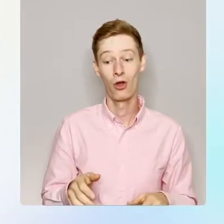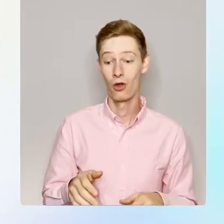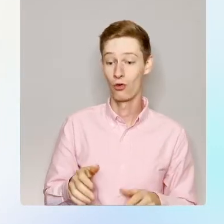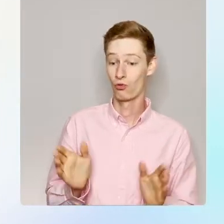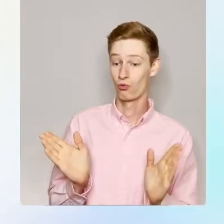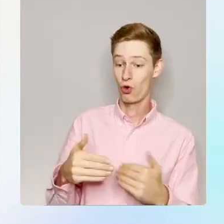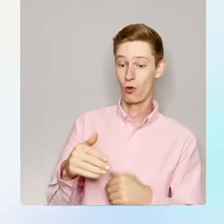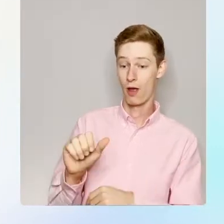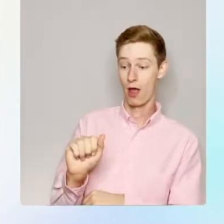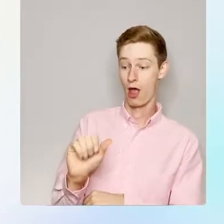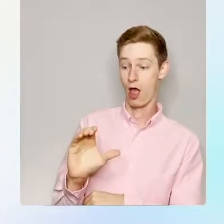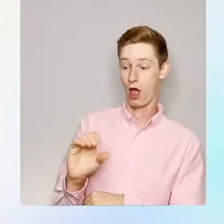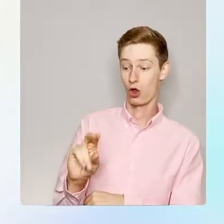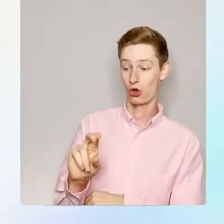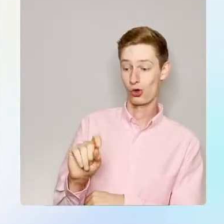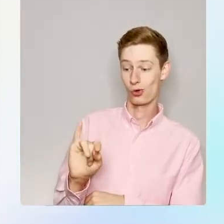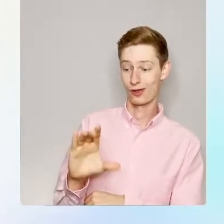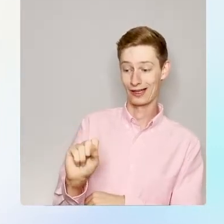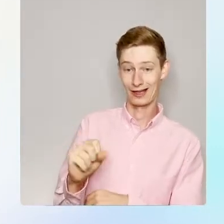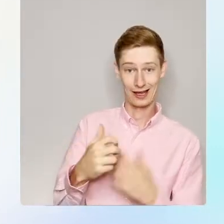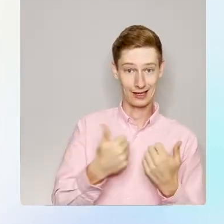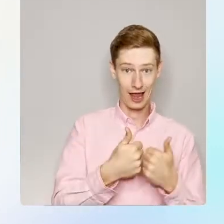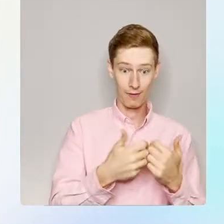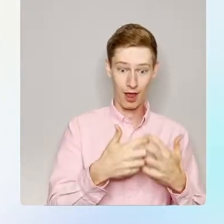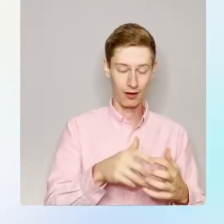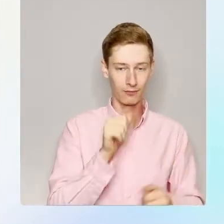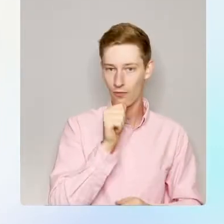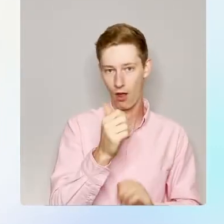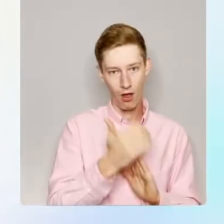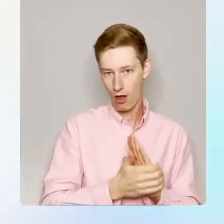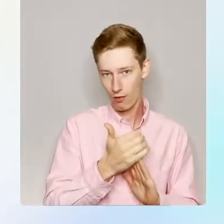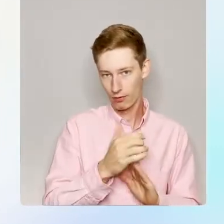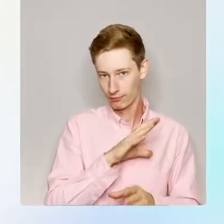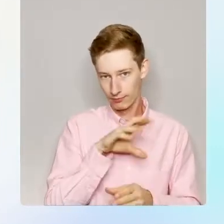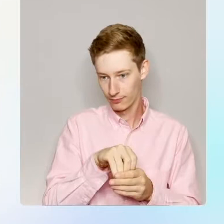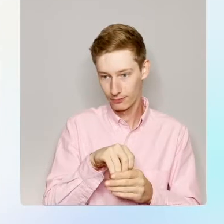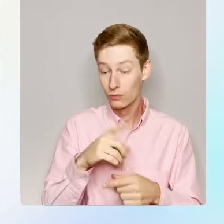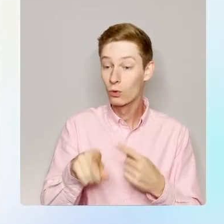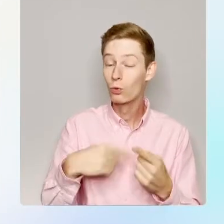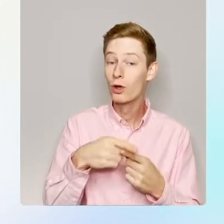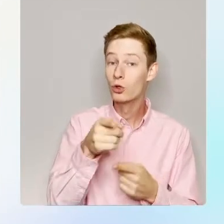game engines don't apply room acoustics by default. When you hear a sound in a game engine,